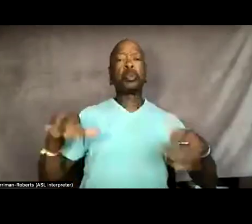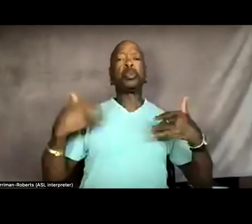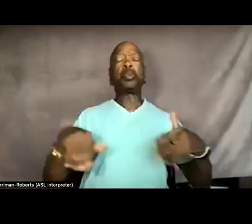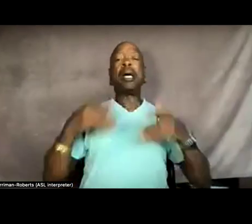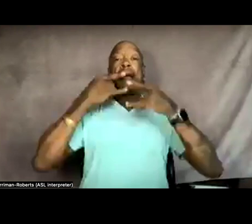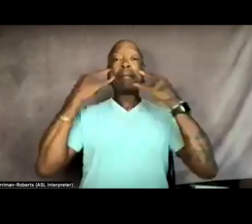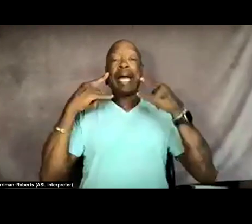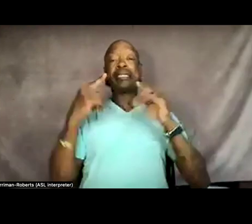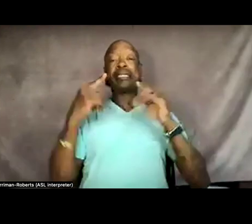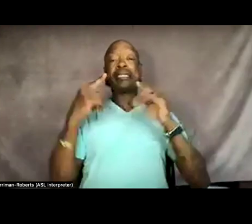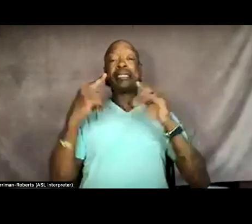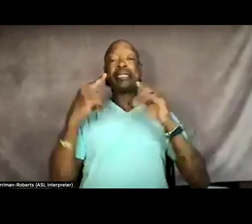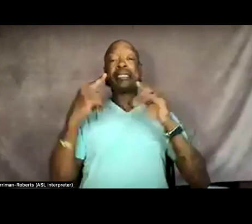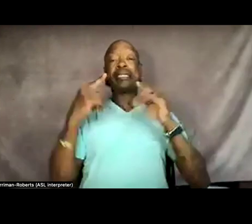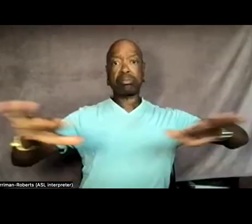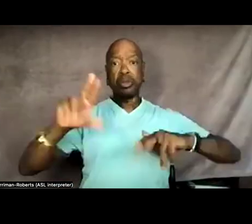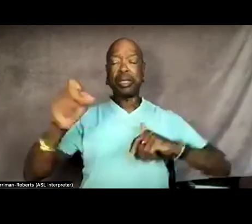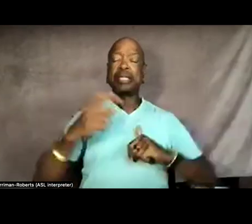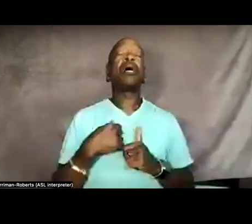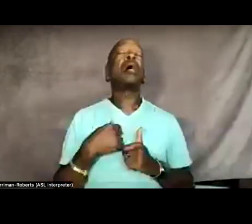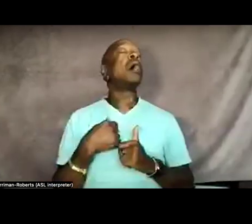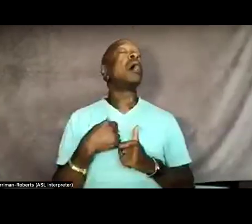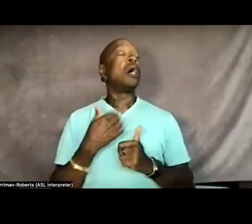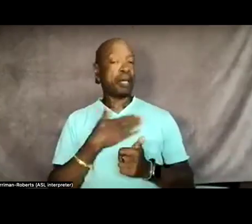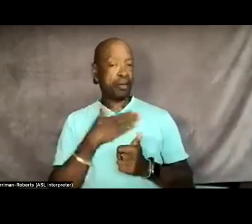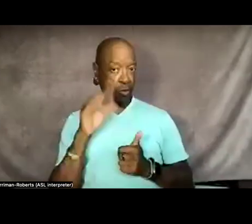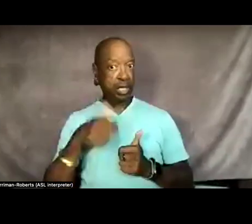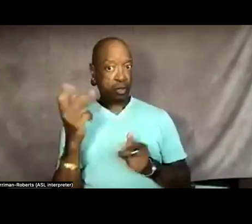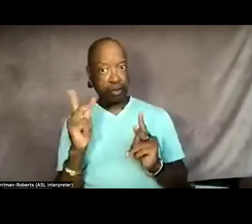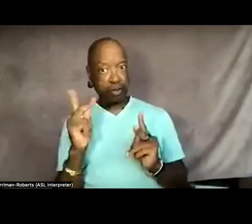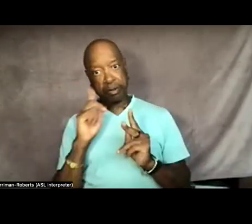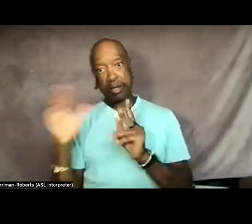know that all of us here tonight and so many more people we connected to are ready to join together